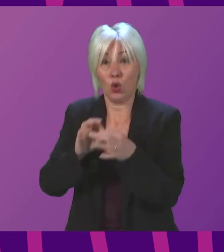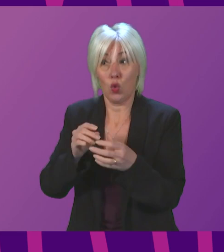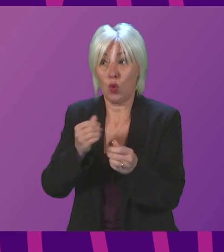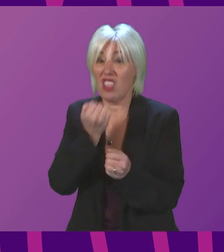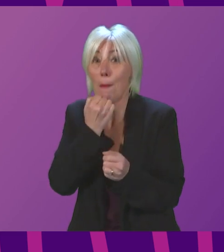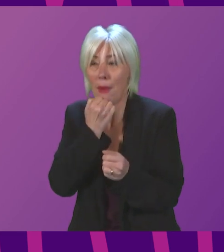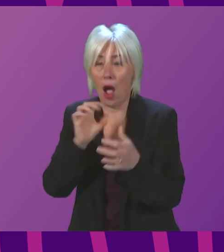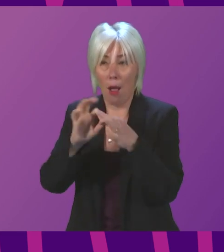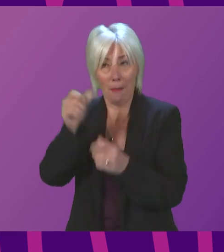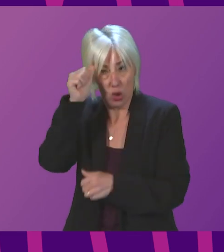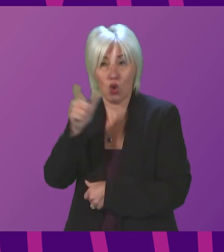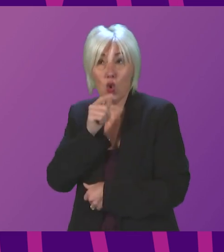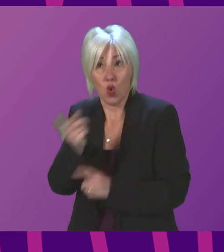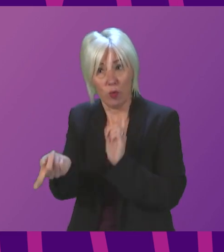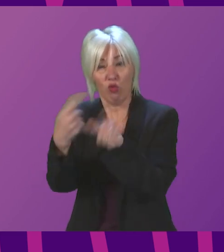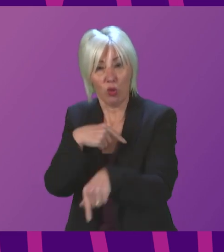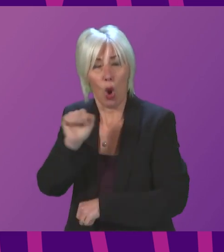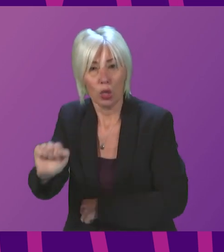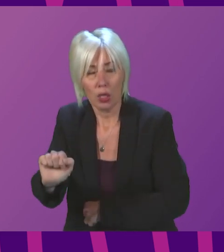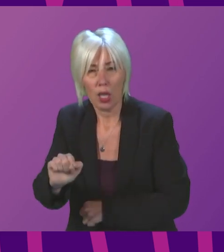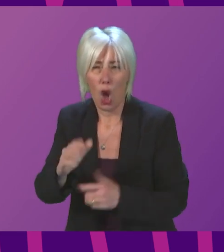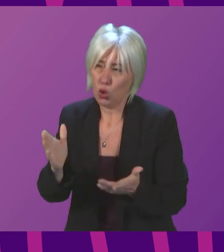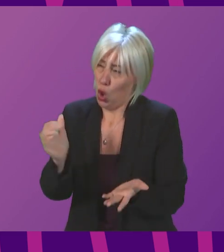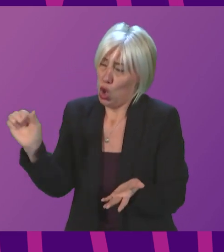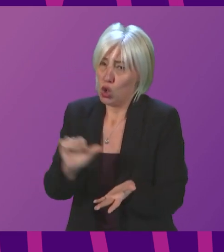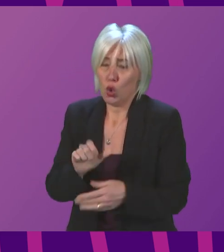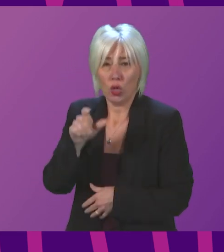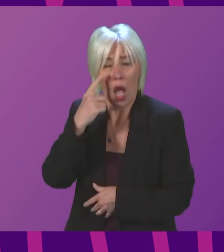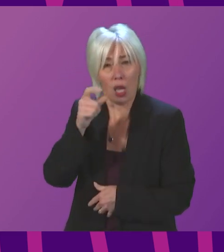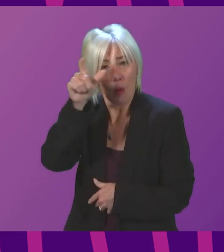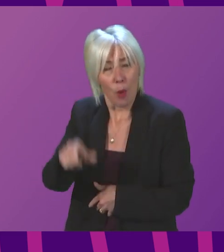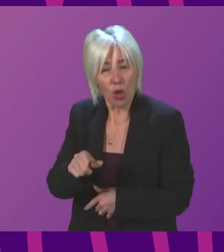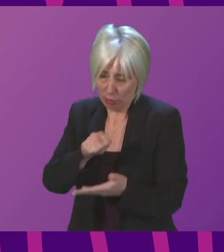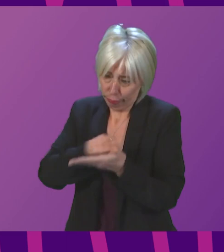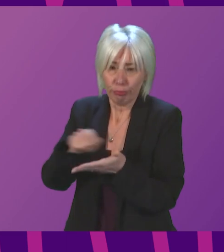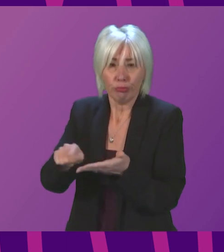Can she reassure Parliament that, should a young person complete the forms, they will